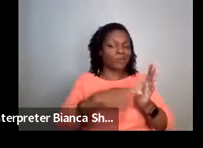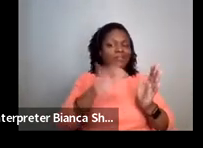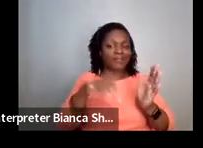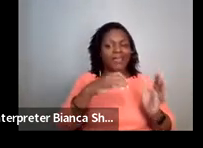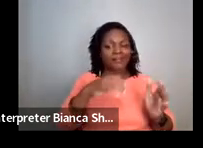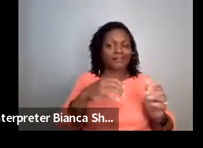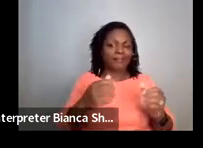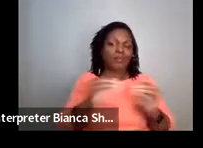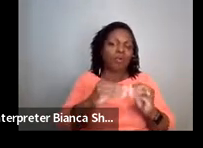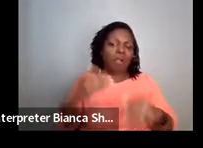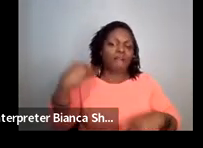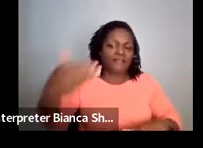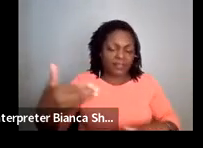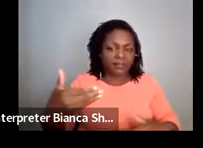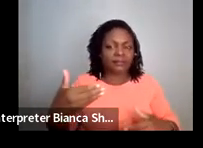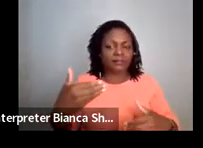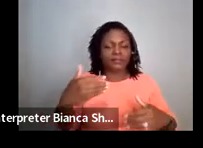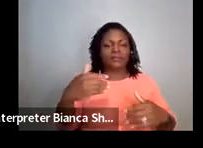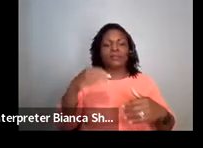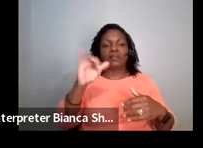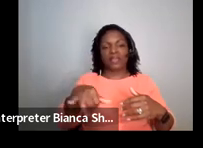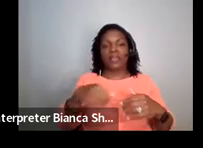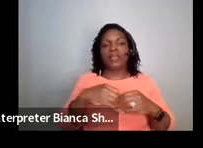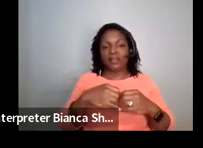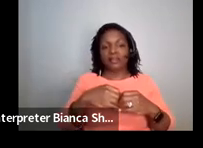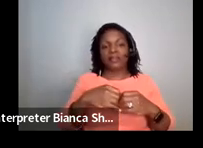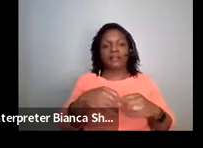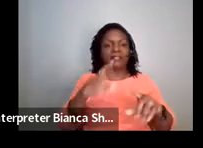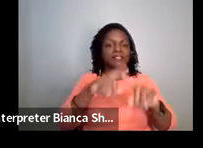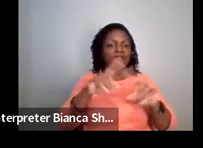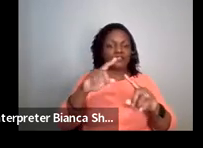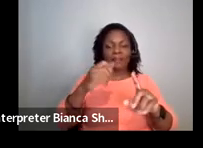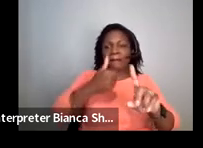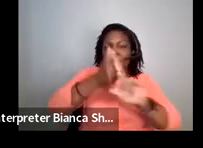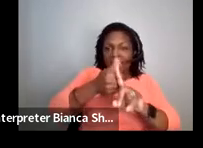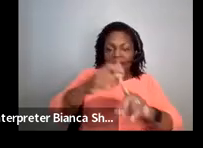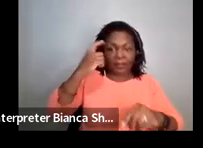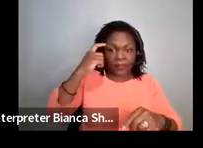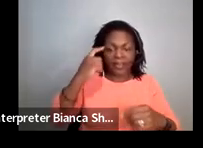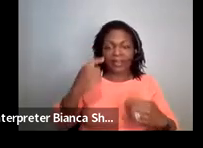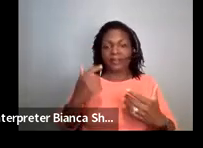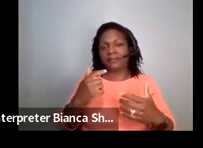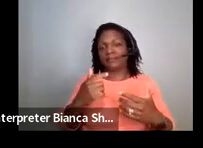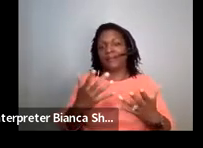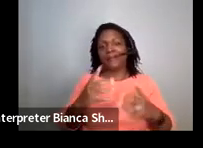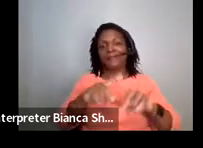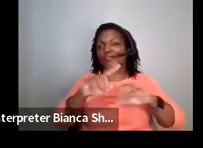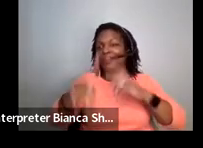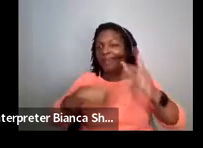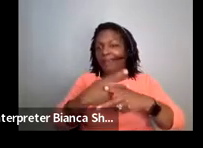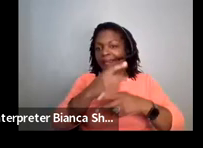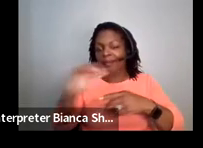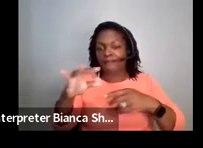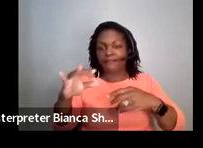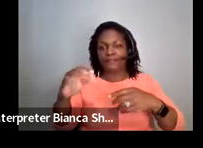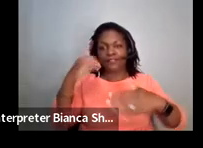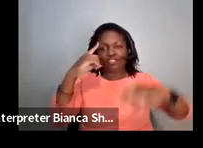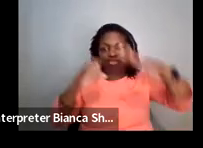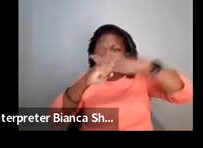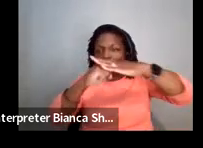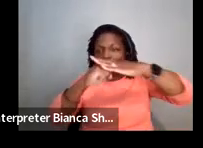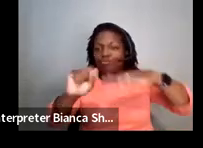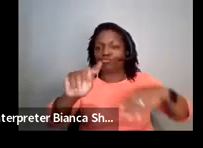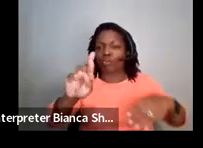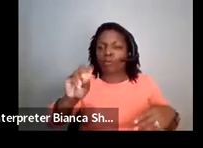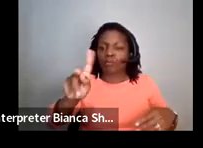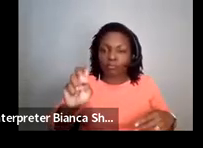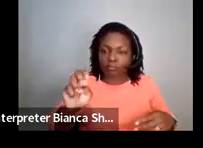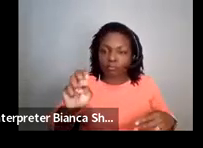Vascular dementia is simply different types of strokes that can affect the brain in the ways that you lose short term memory.